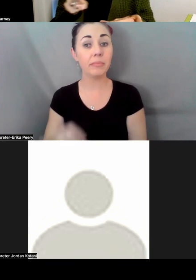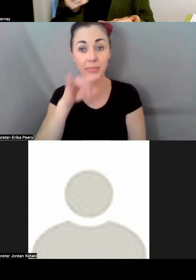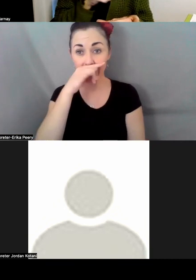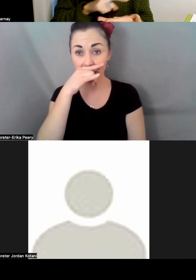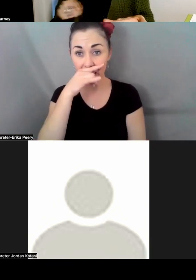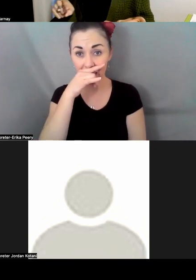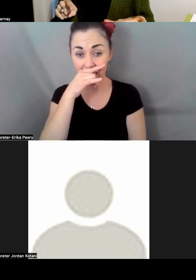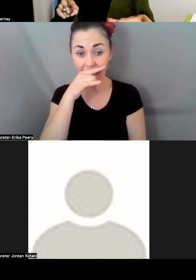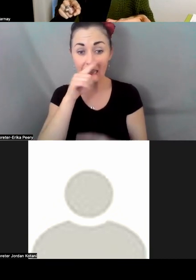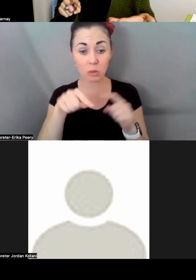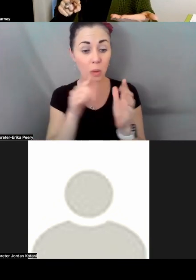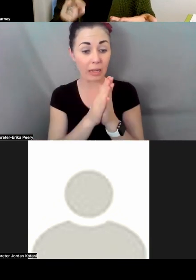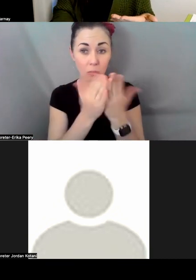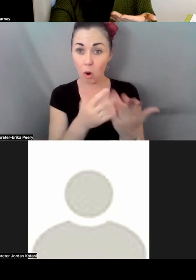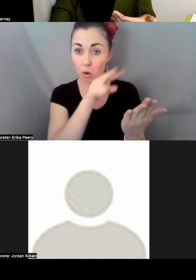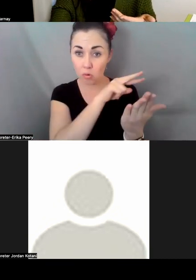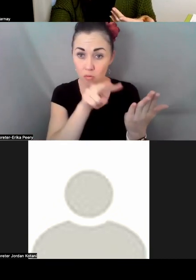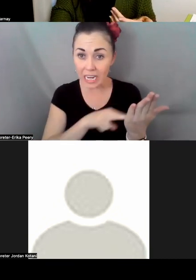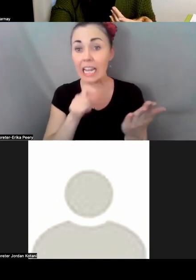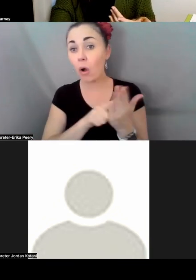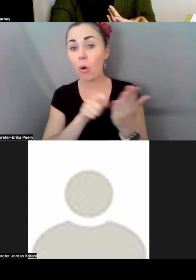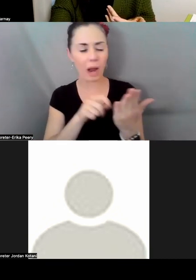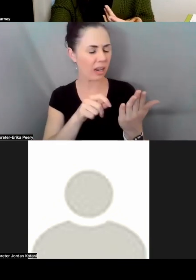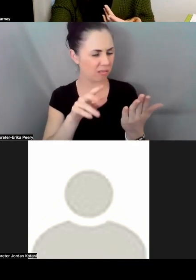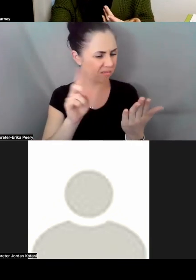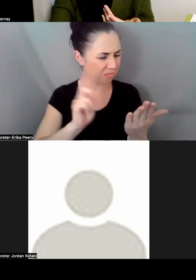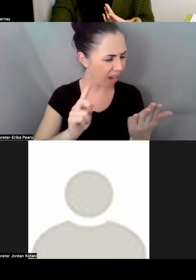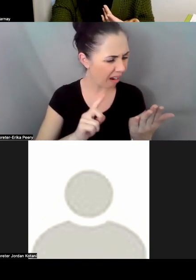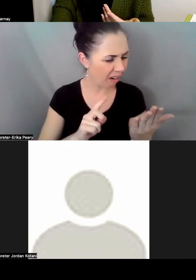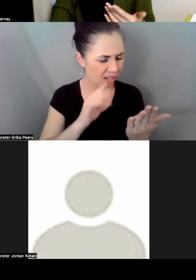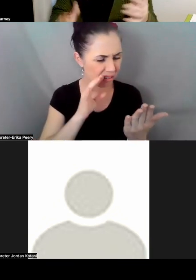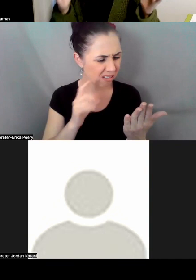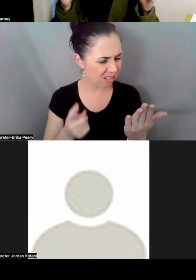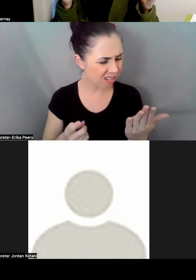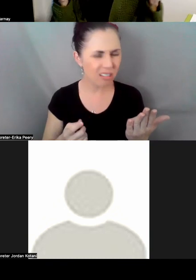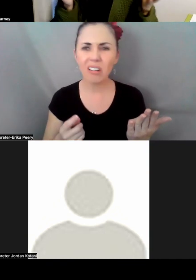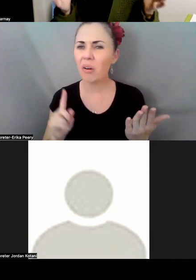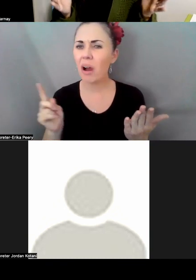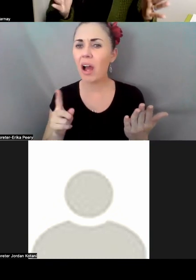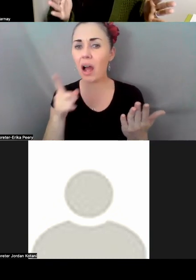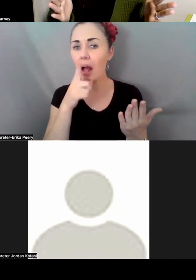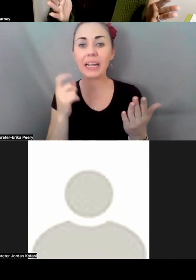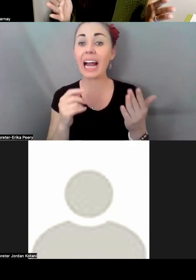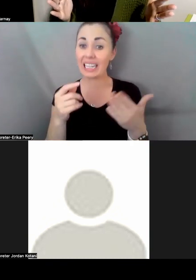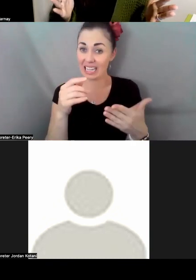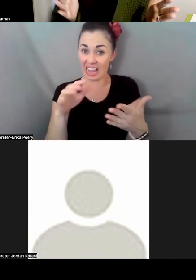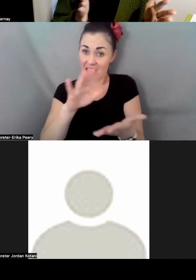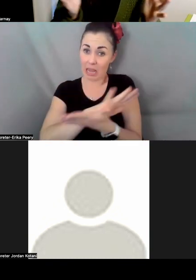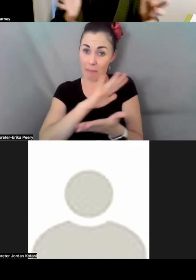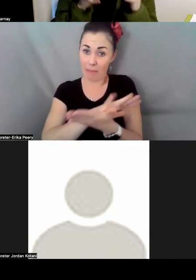when reading and writing. Perhaps because there are too many letters on a page. It's